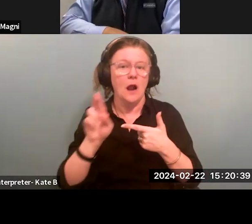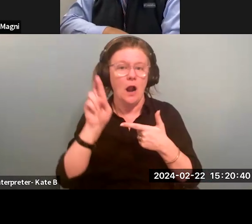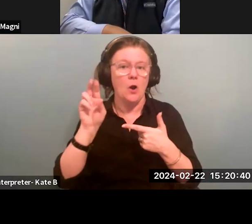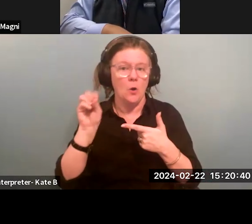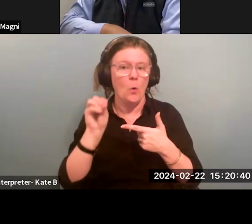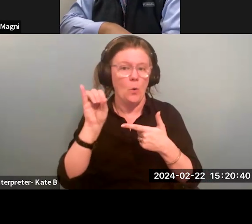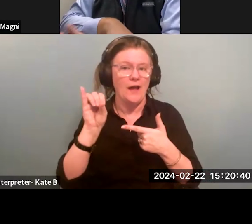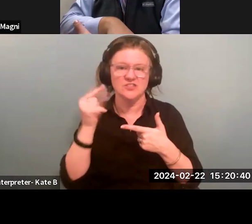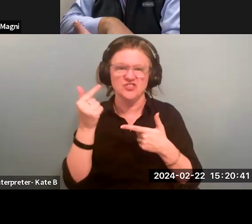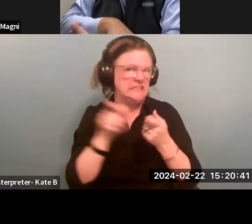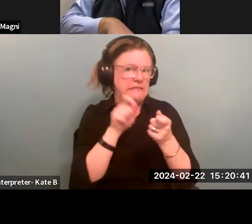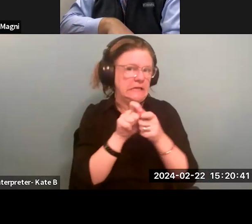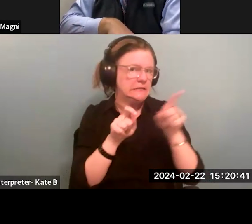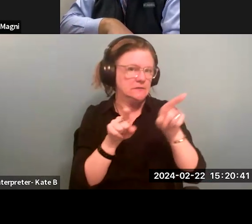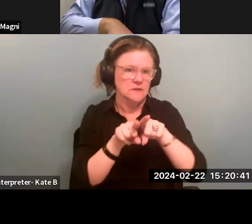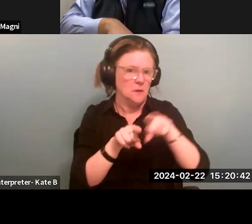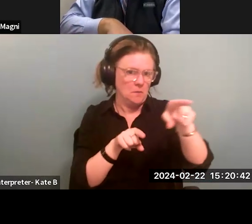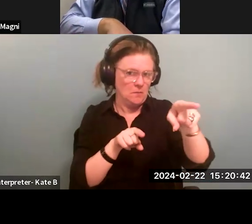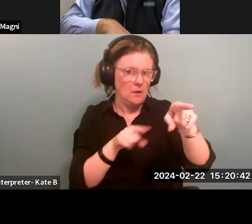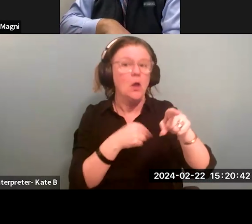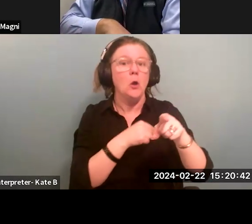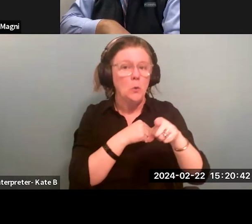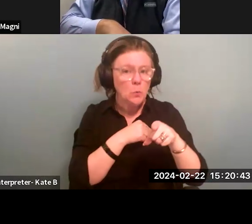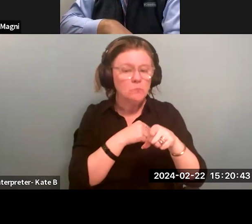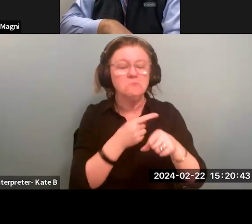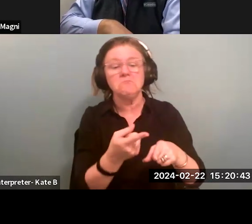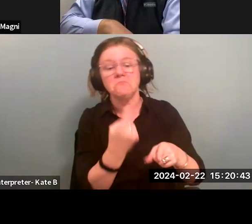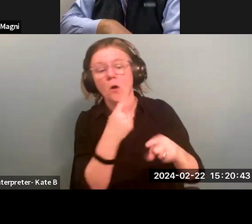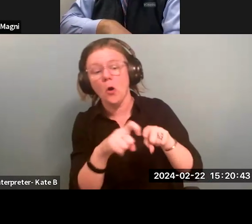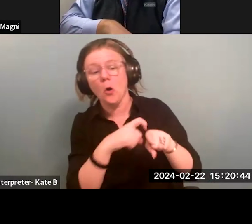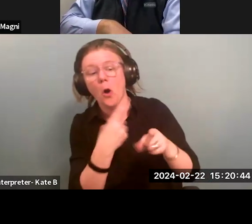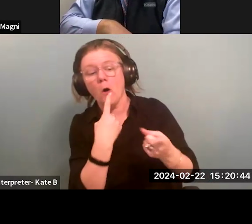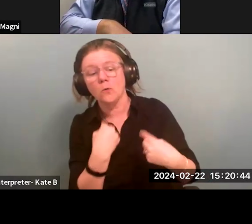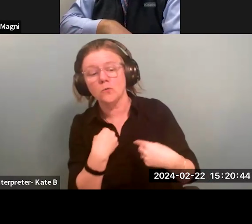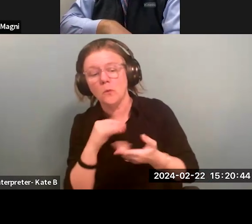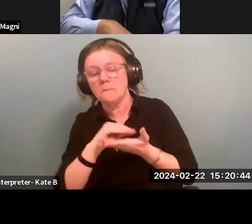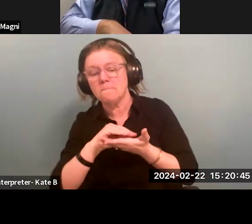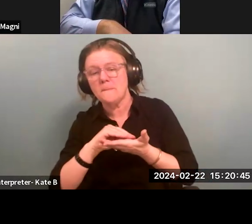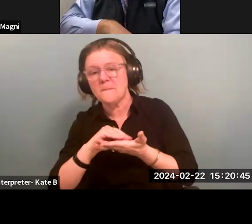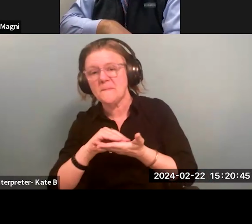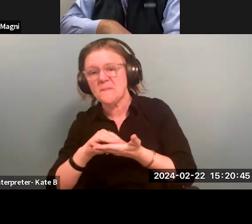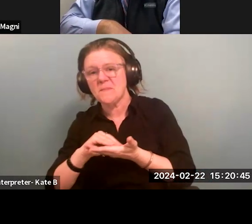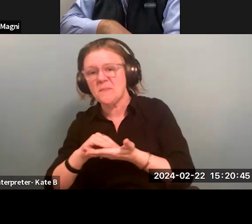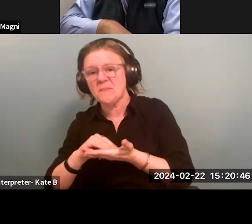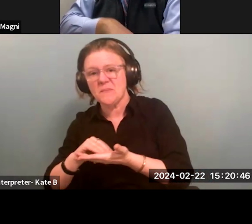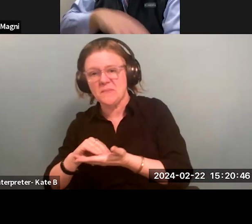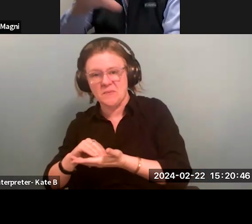you're talking about. We're proactively trying to see these scams that take place on an active level.